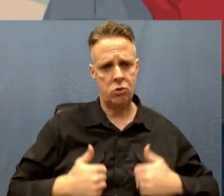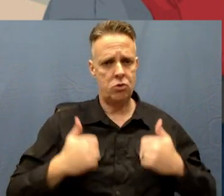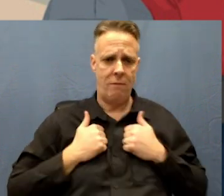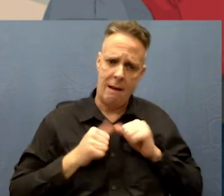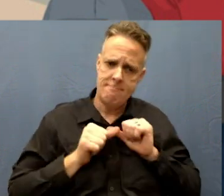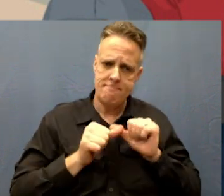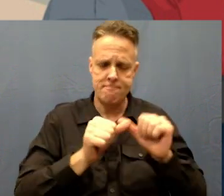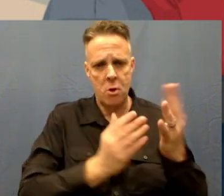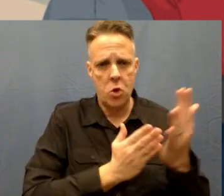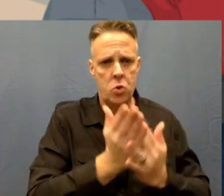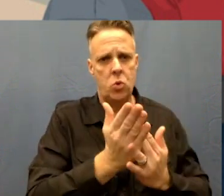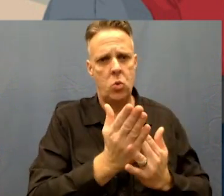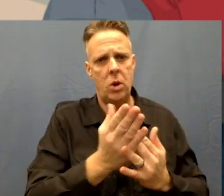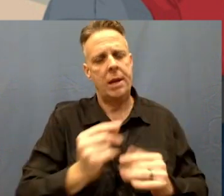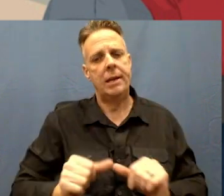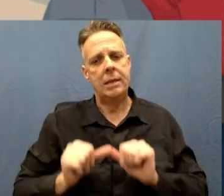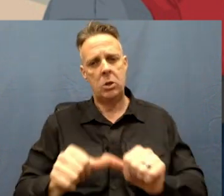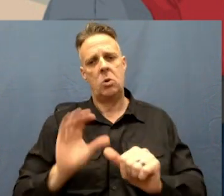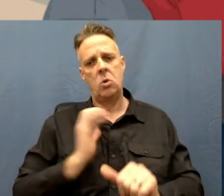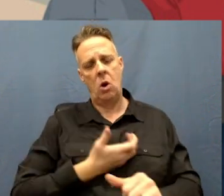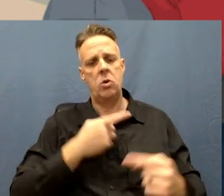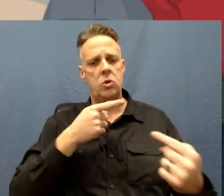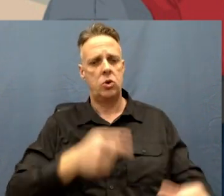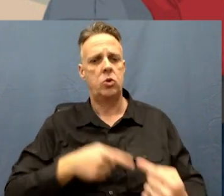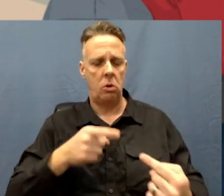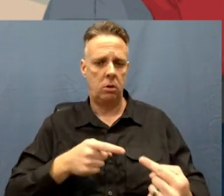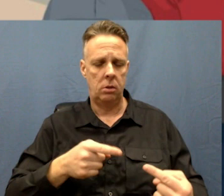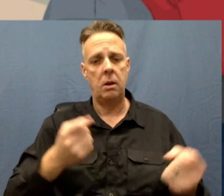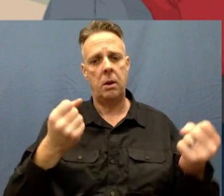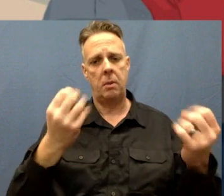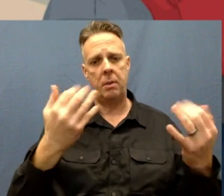TO SURVIVE THE PANDEMIC AND CONTINUE OUR STRUGGLE. THANK YOU.